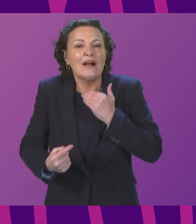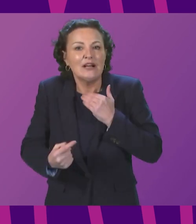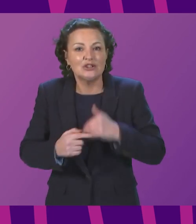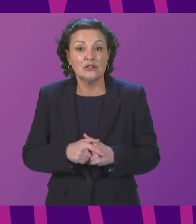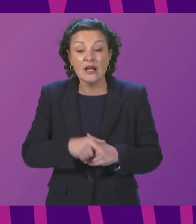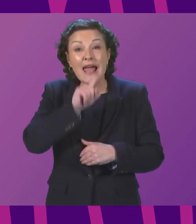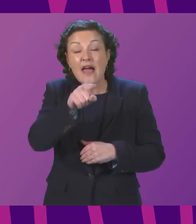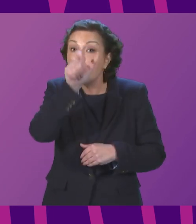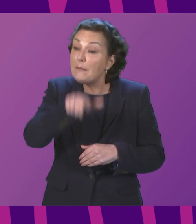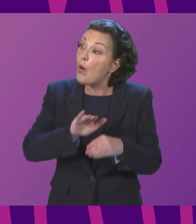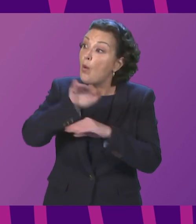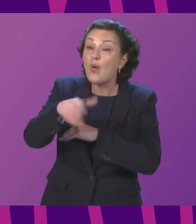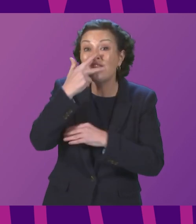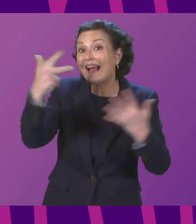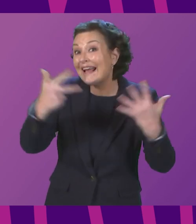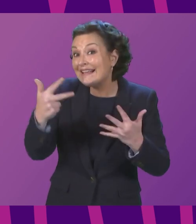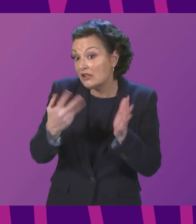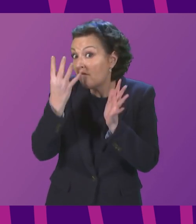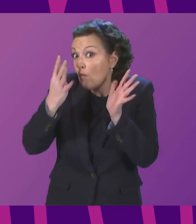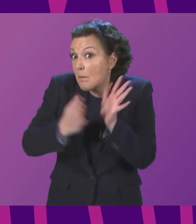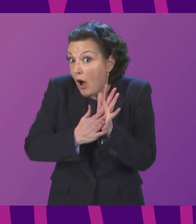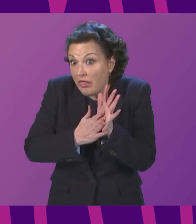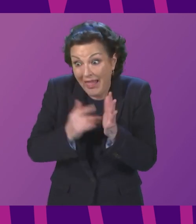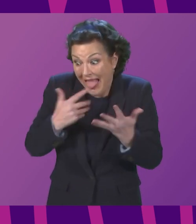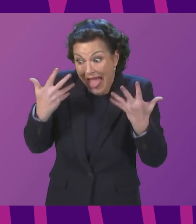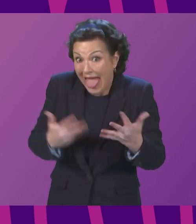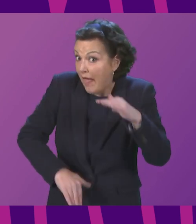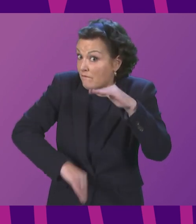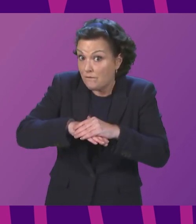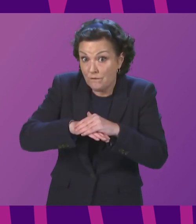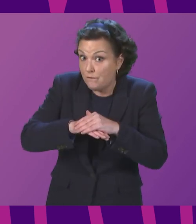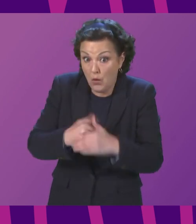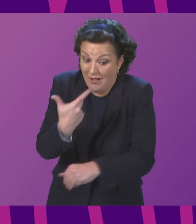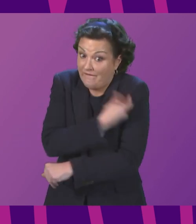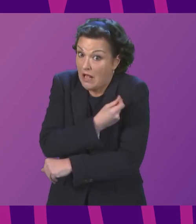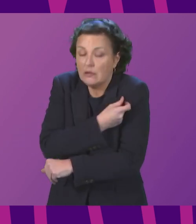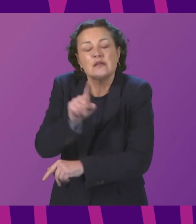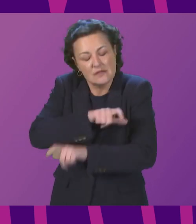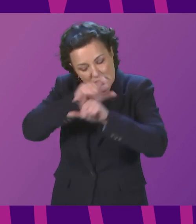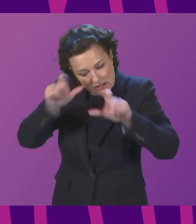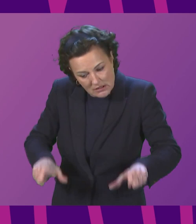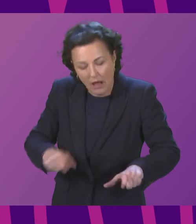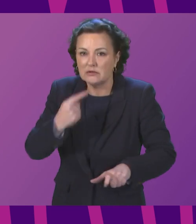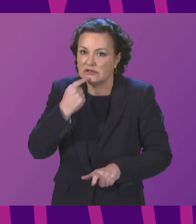and four months and is not fully vaccinated will still be asked to self-isolate for ten days and to take a PCR test.